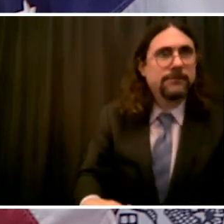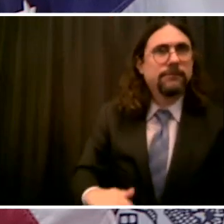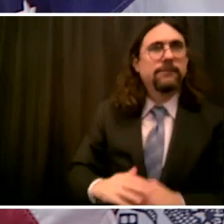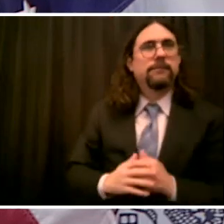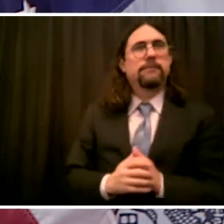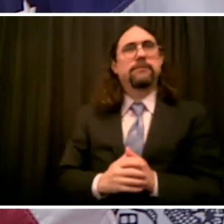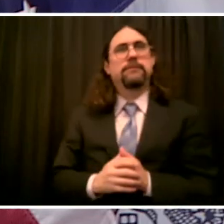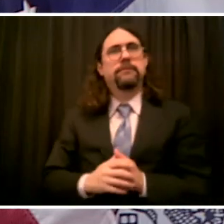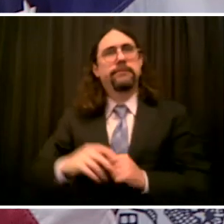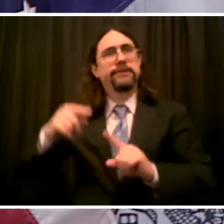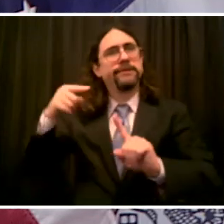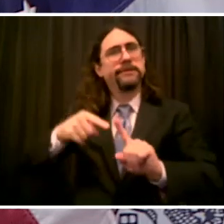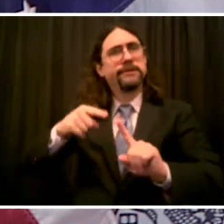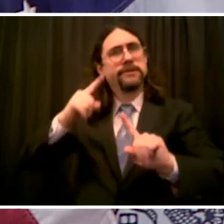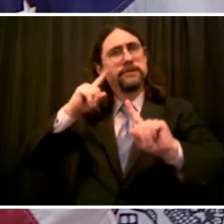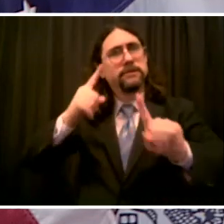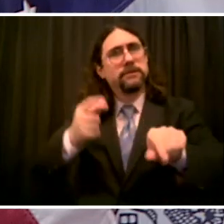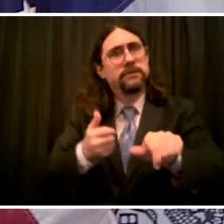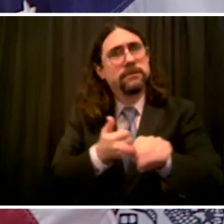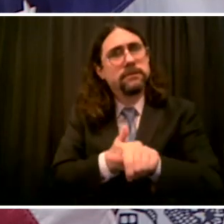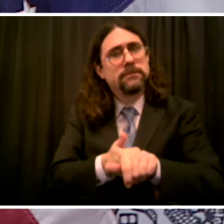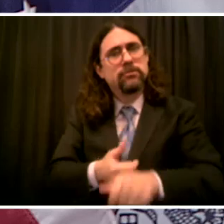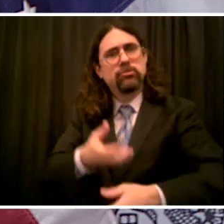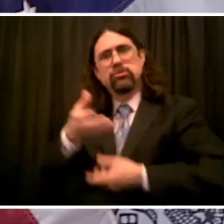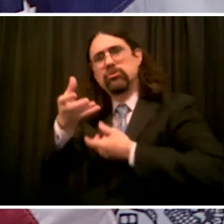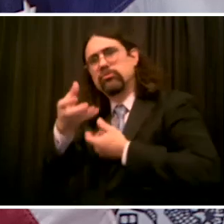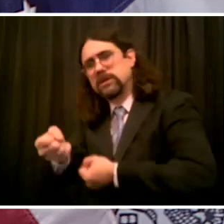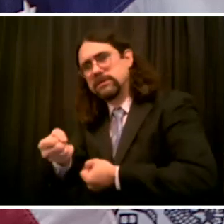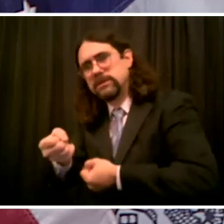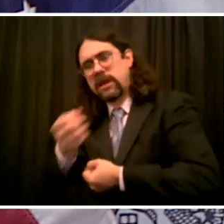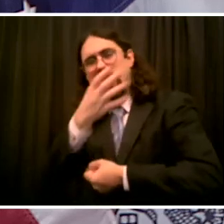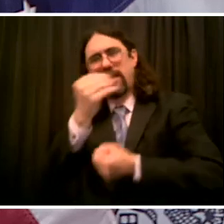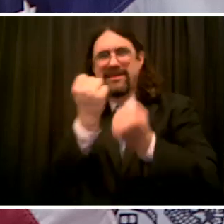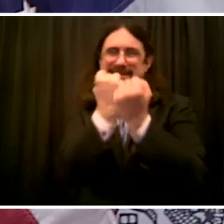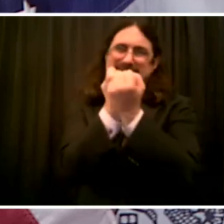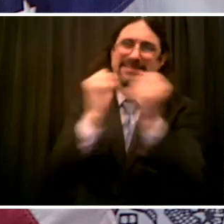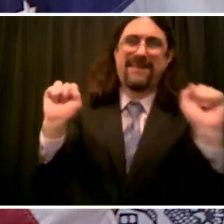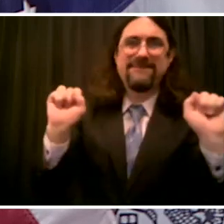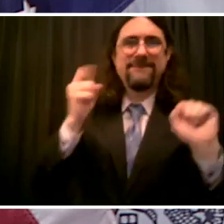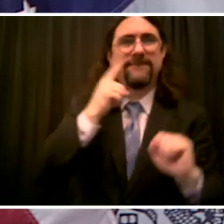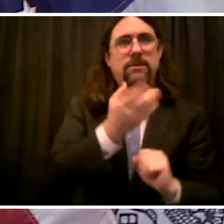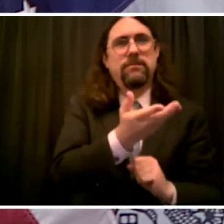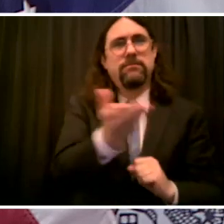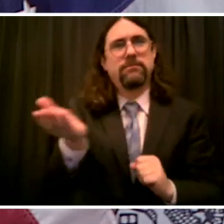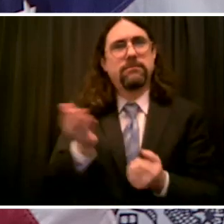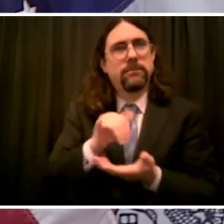IS FIILLNG WHAT ROLE, TH EMIISSON REMAINS THE SAME. IT'S KEPIENG